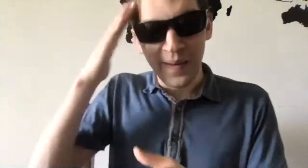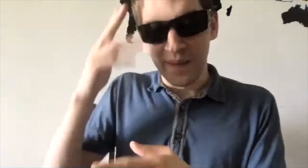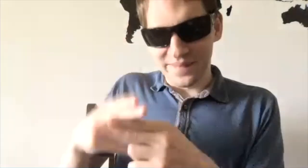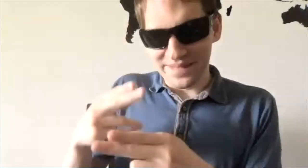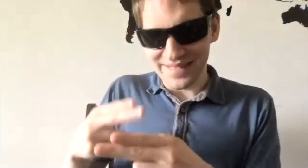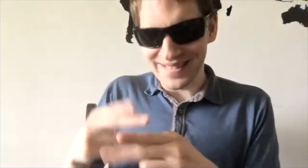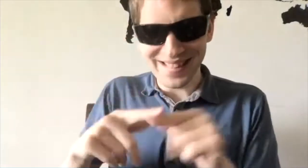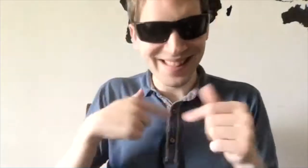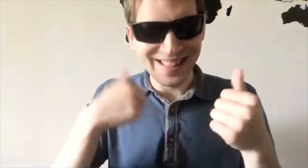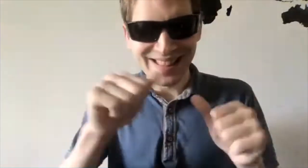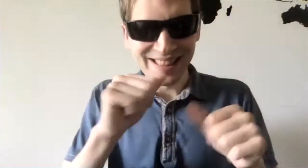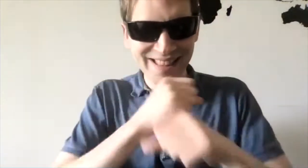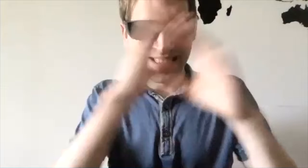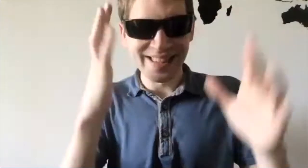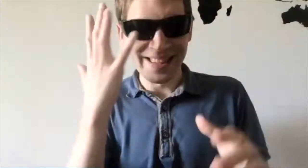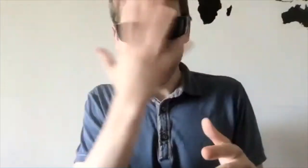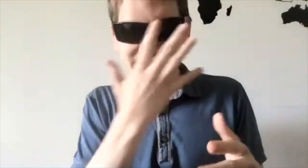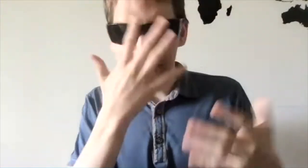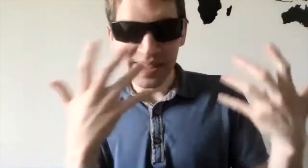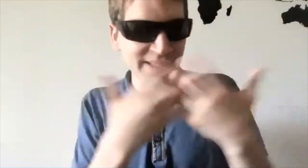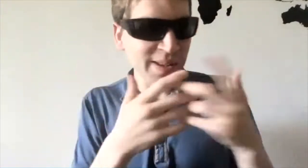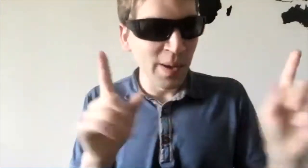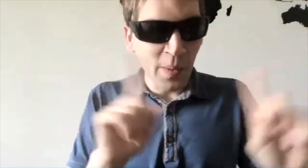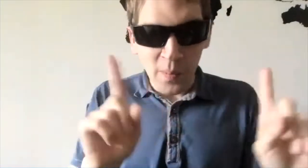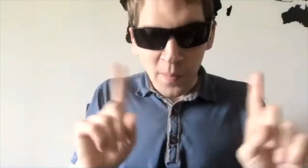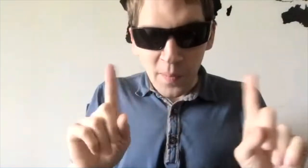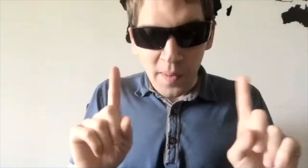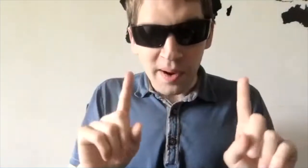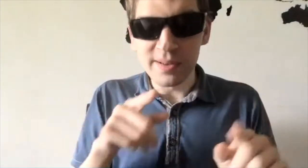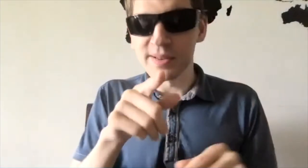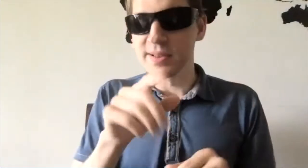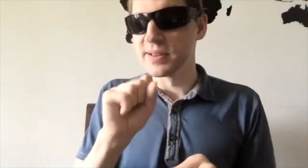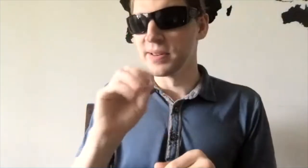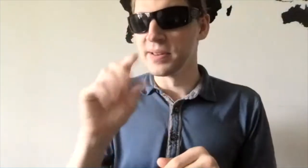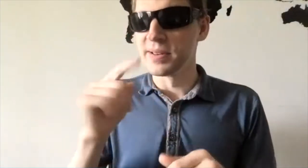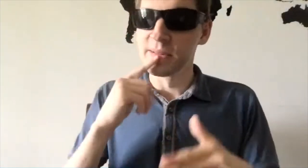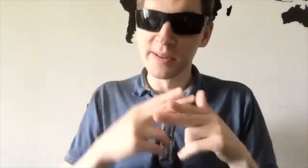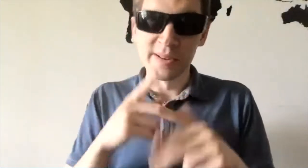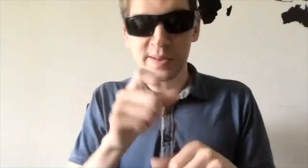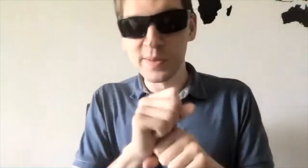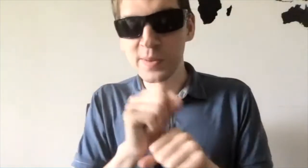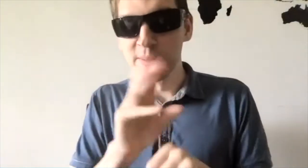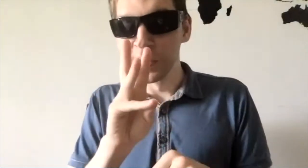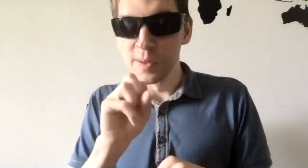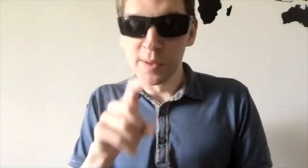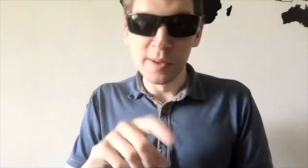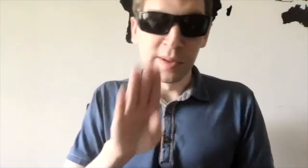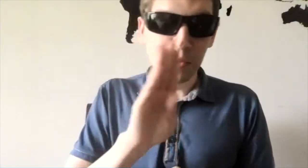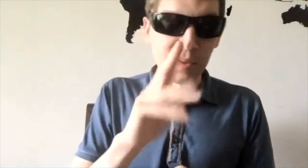Like when I'm meeting you, Scott, I have a vision of what you would look like in my head